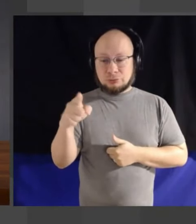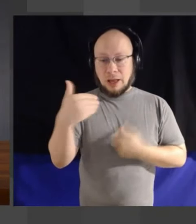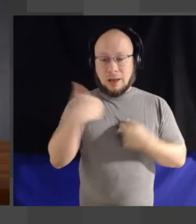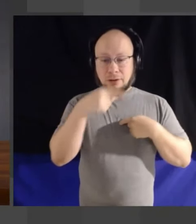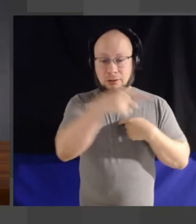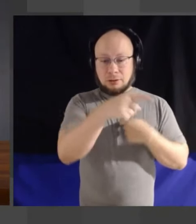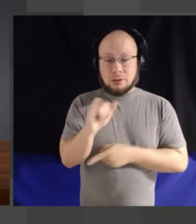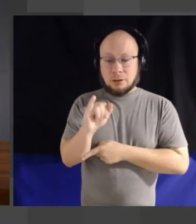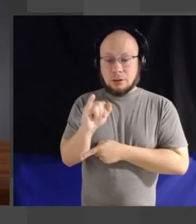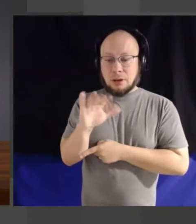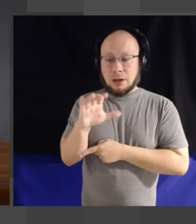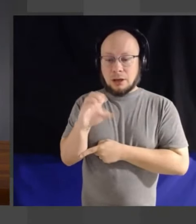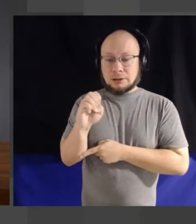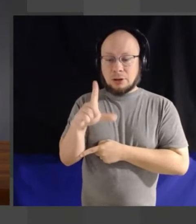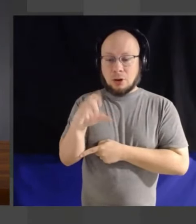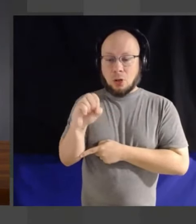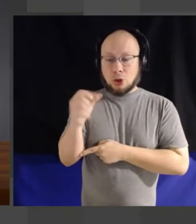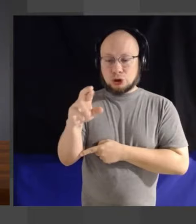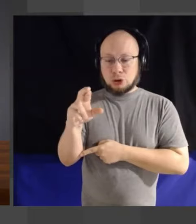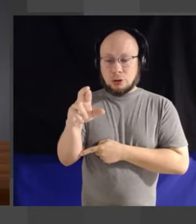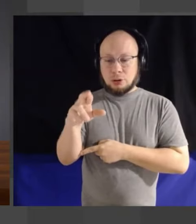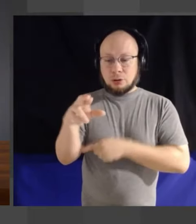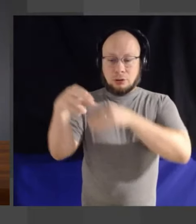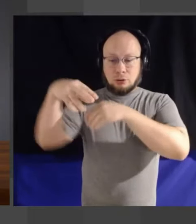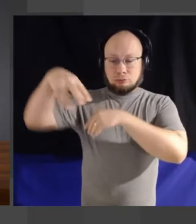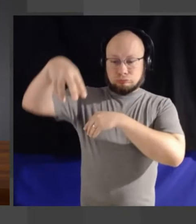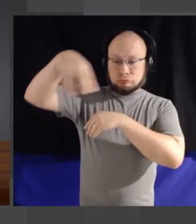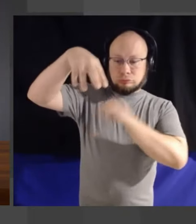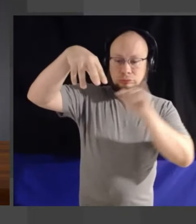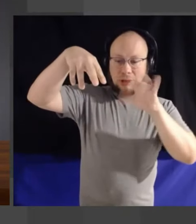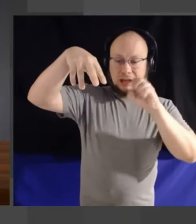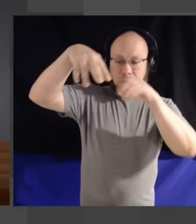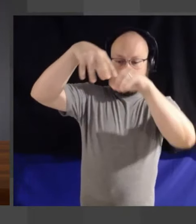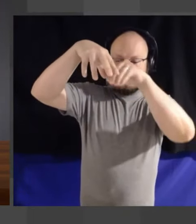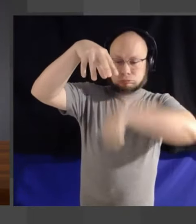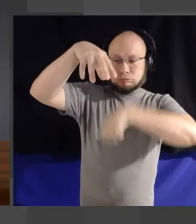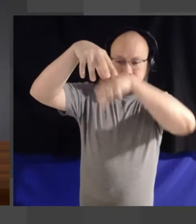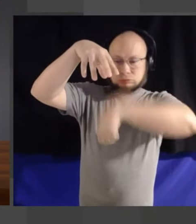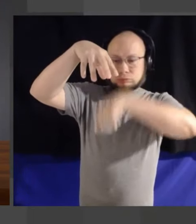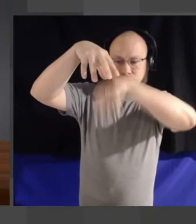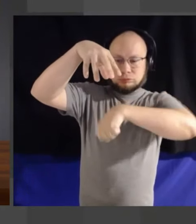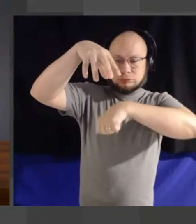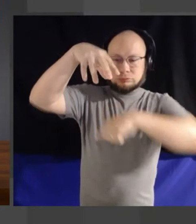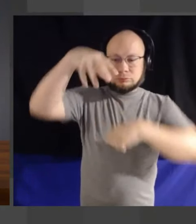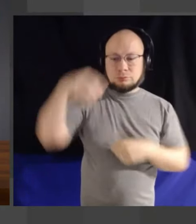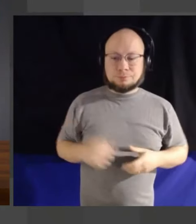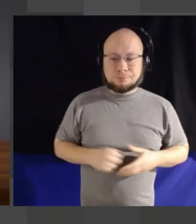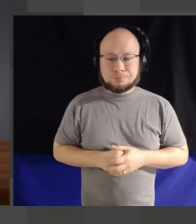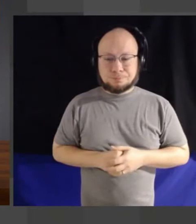DUNGEONS WE HAVE THE ICEOLOGER. THEY MAKE CLOUDS OF ICE THAT SMASH DOWN ON WHOMEVER THEY ARE